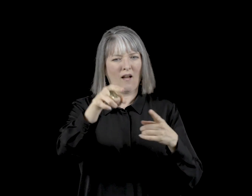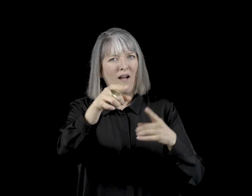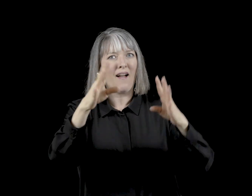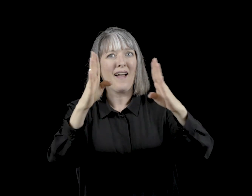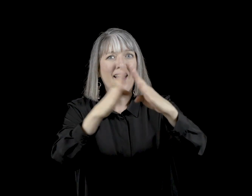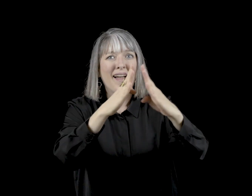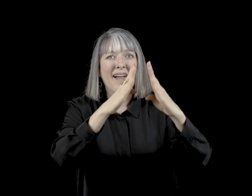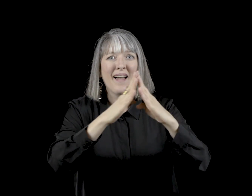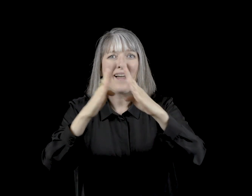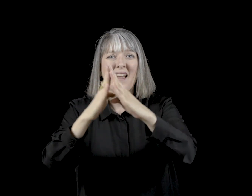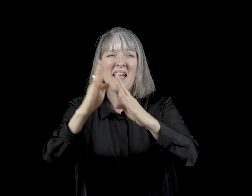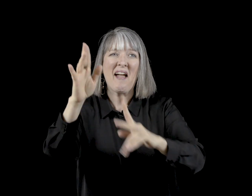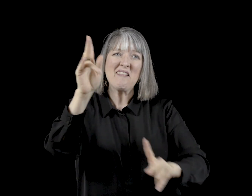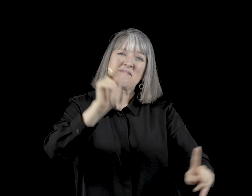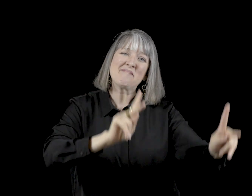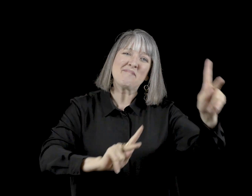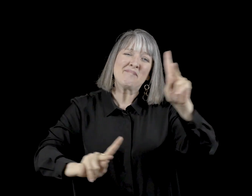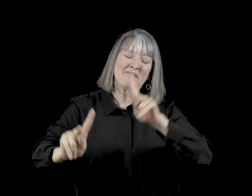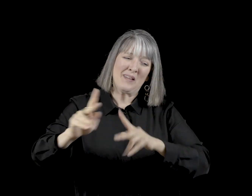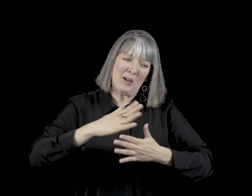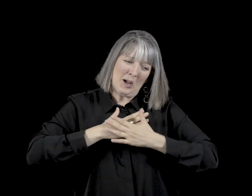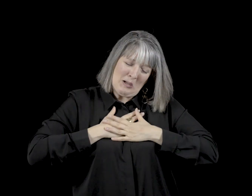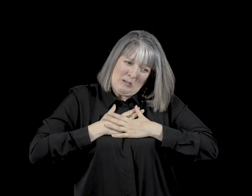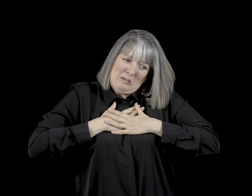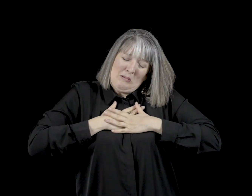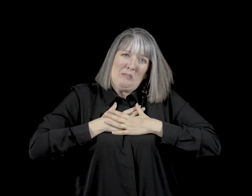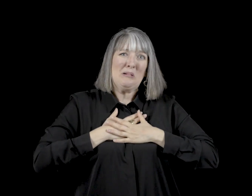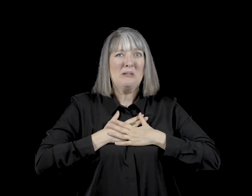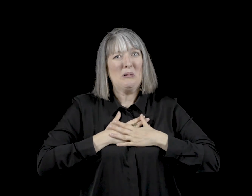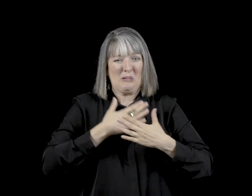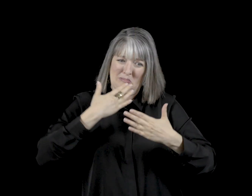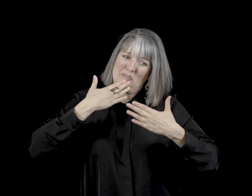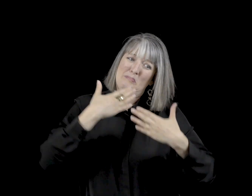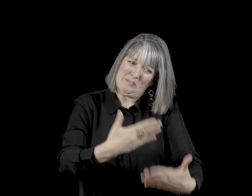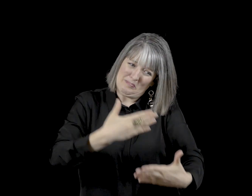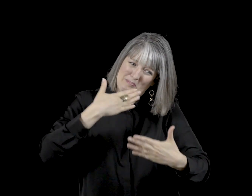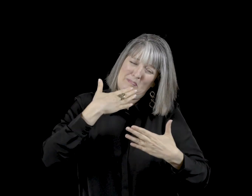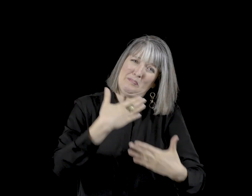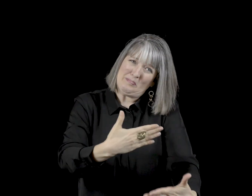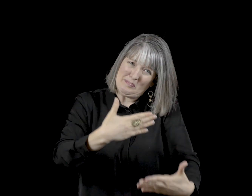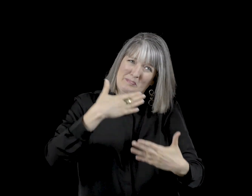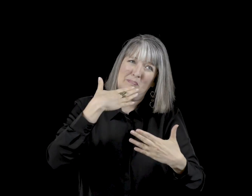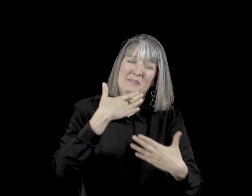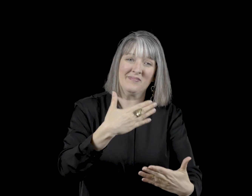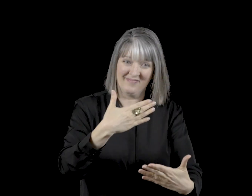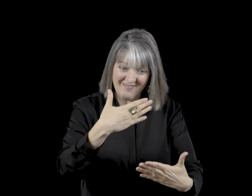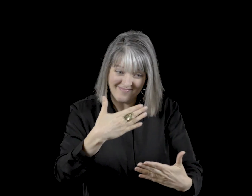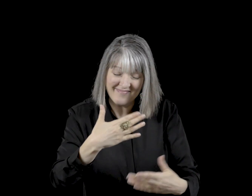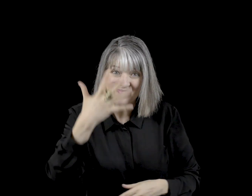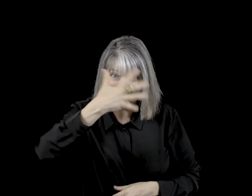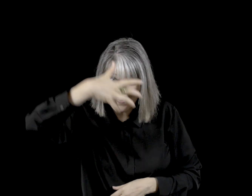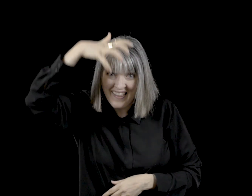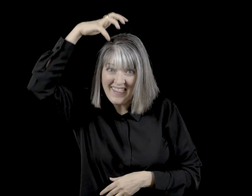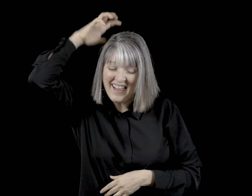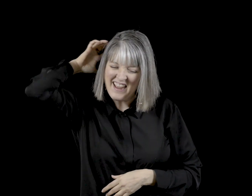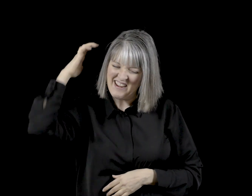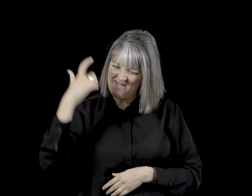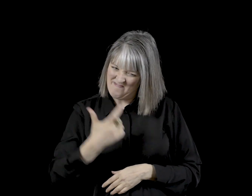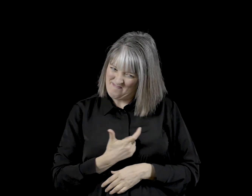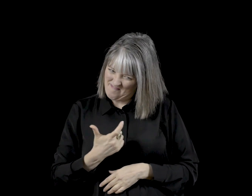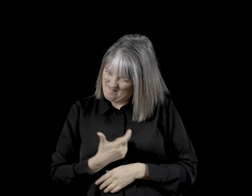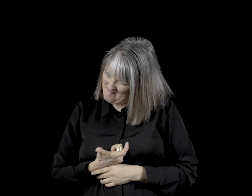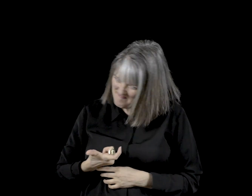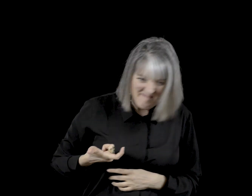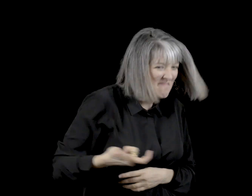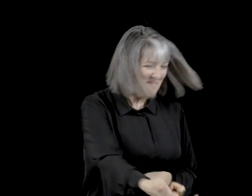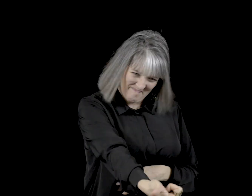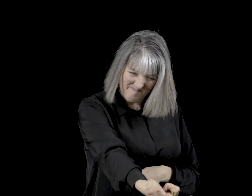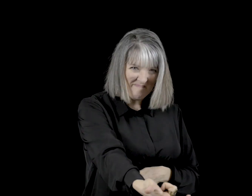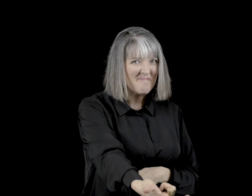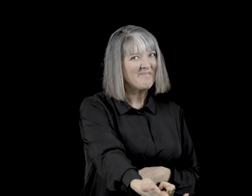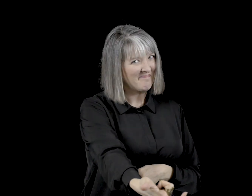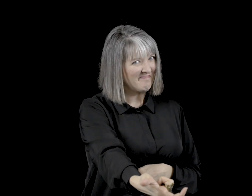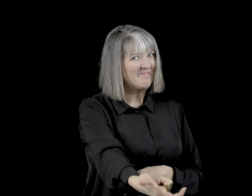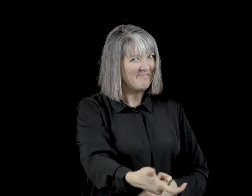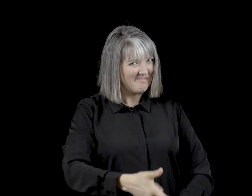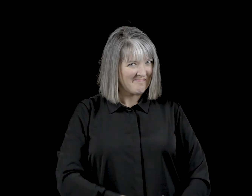Those asphalt jungle folks there greatly touched and filled with gratitude presented Kat with a medal.